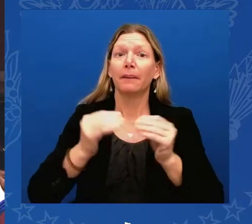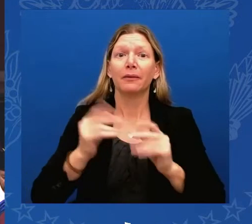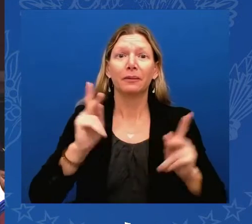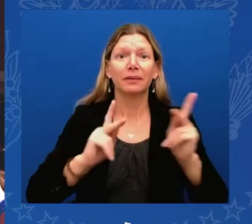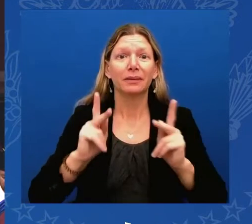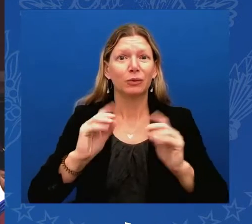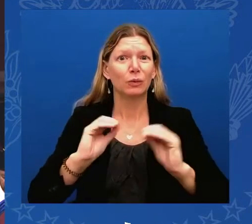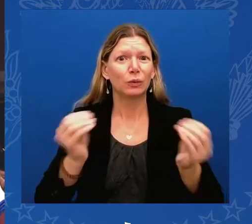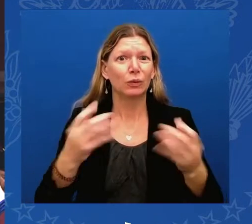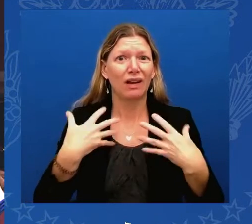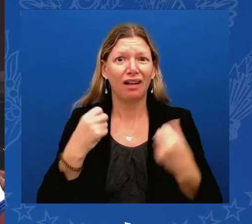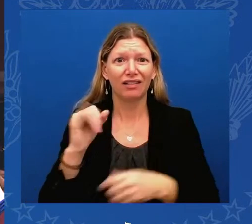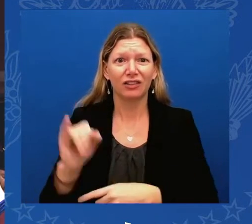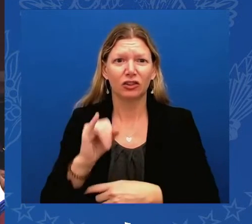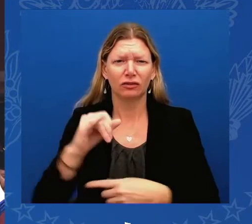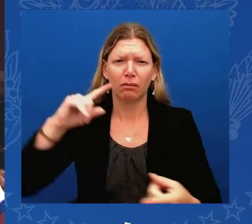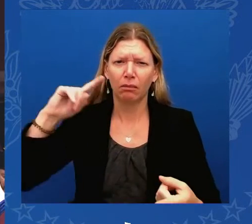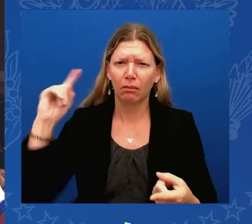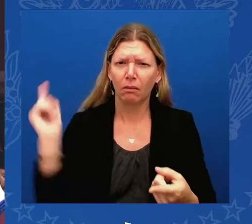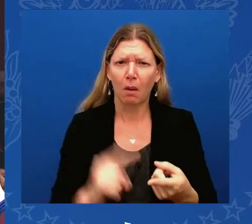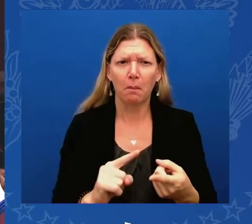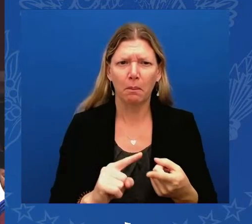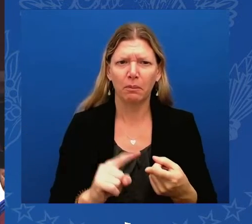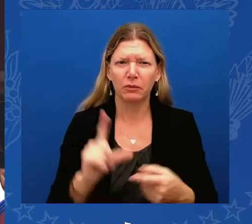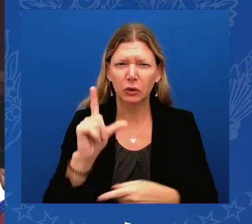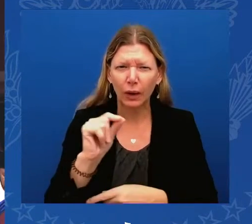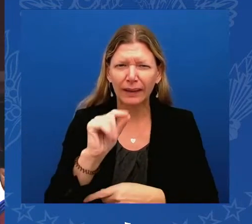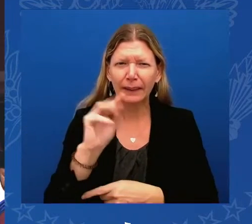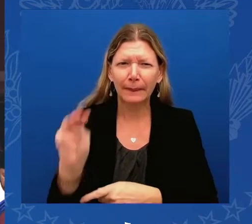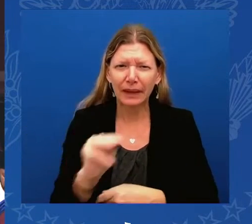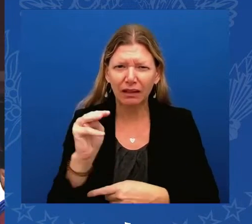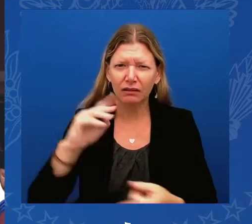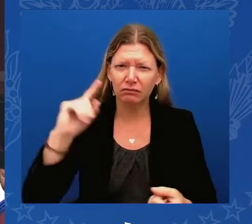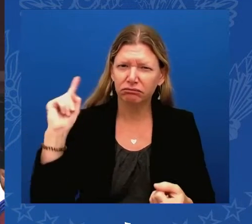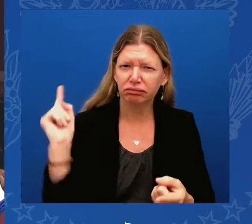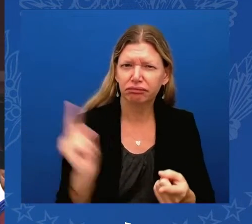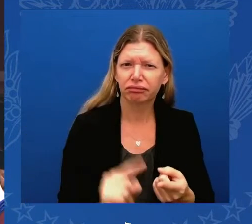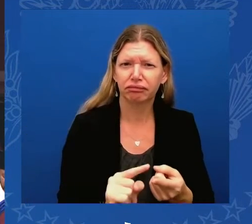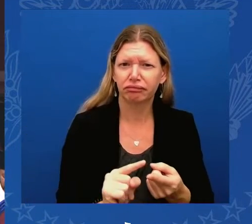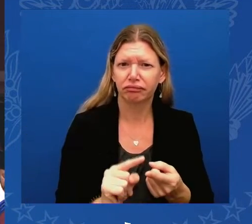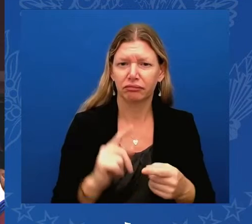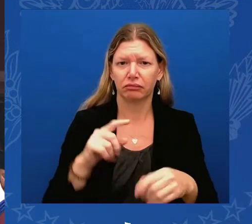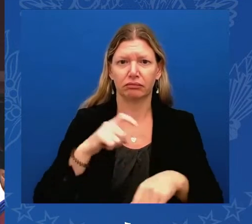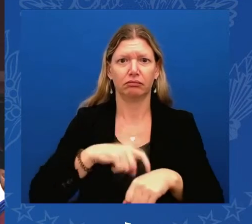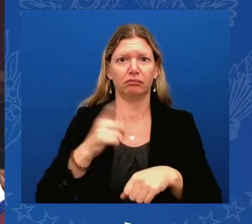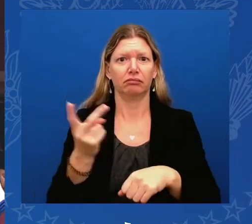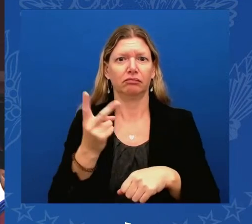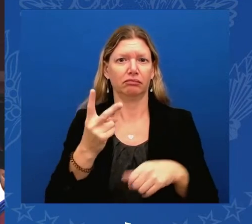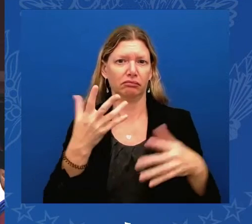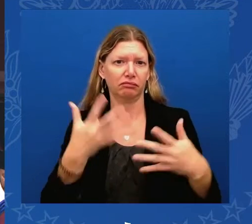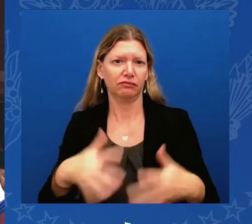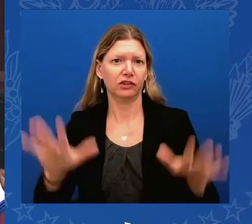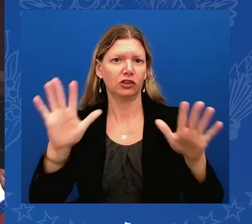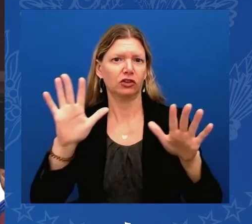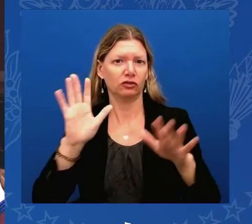When the country was hit by a crippling and deadly pandemic, it was President Biden who steered the country to recovery.